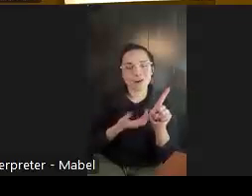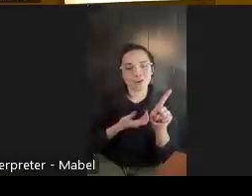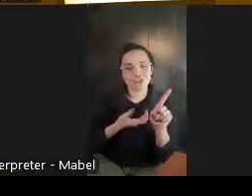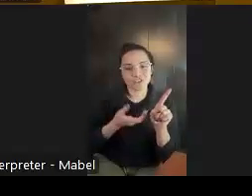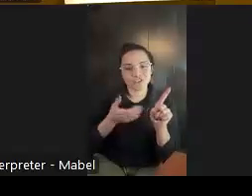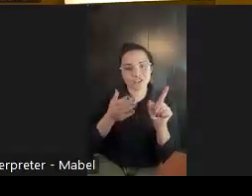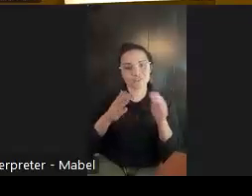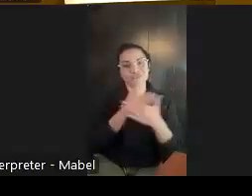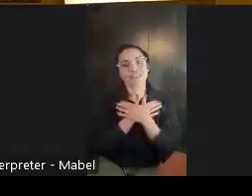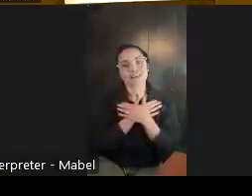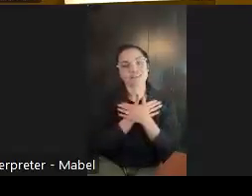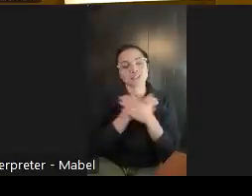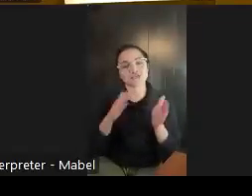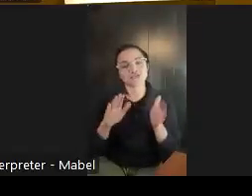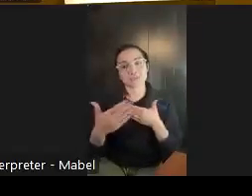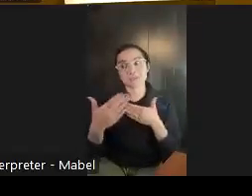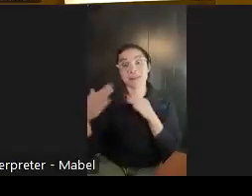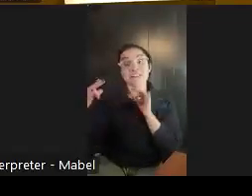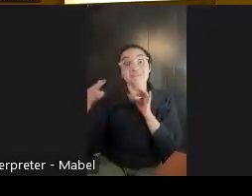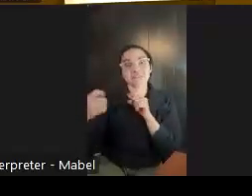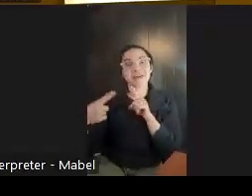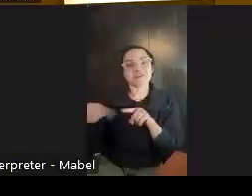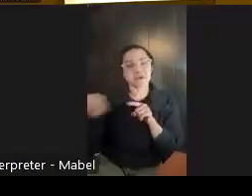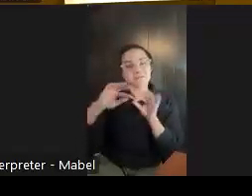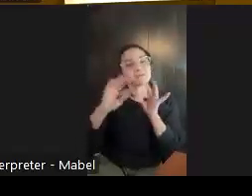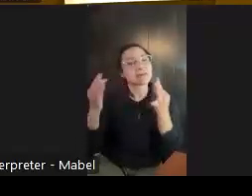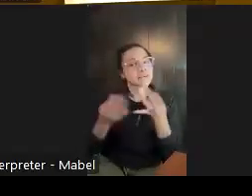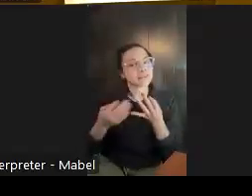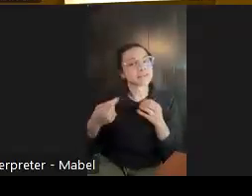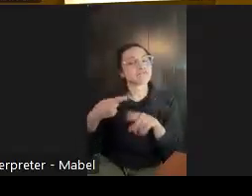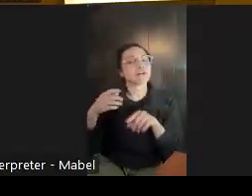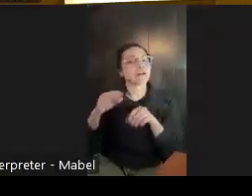we we had really heavy input from our families on our family Advisory board about what would